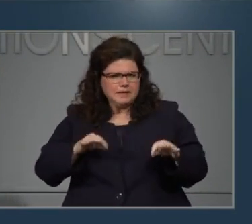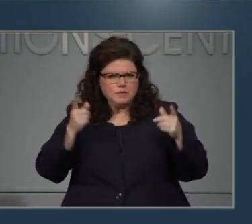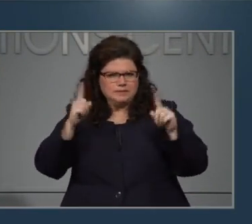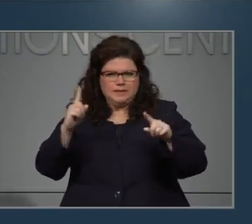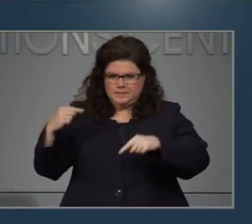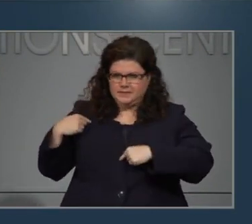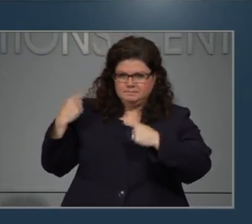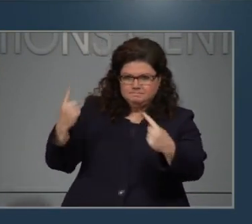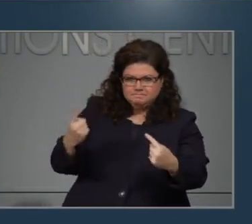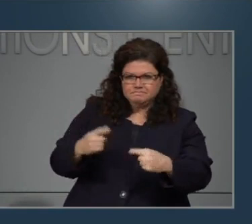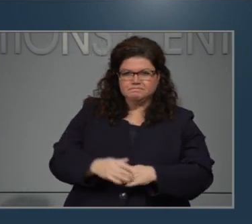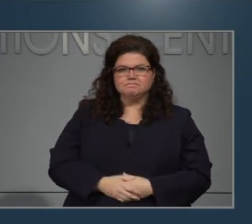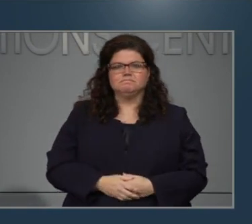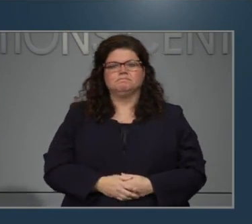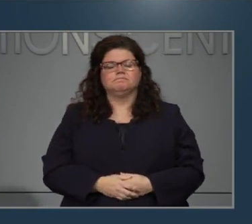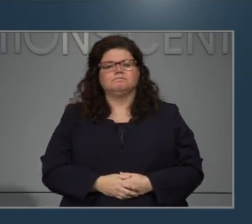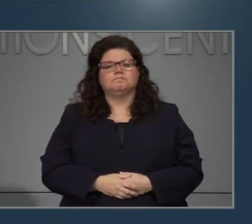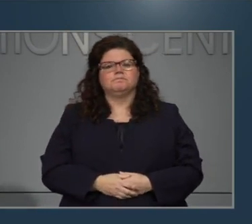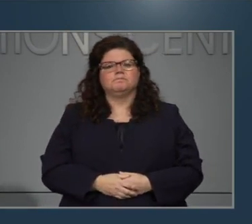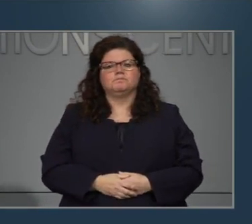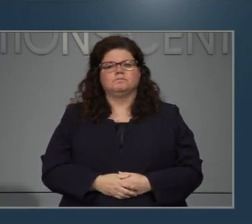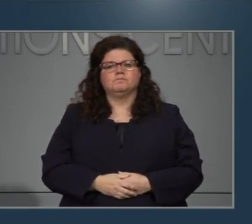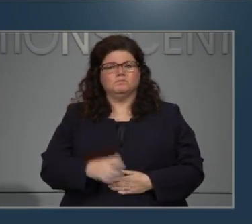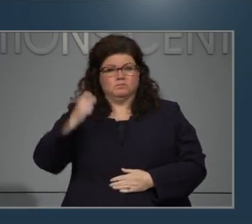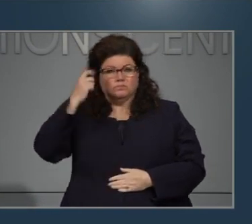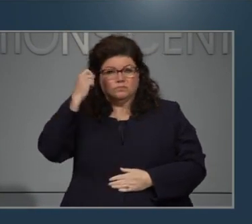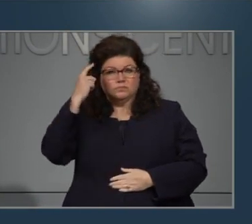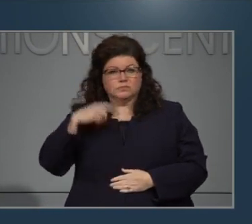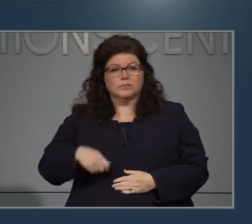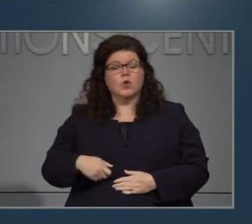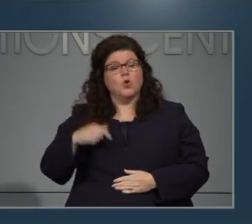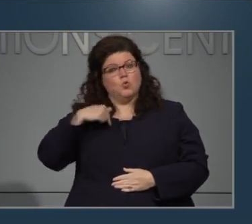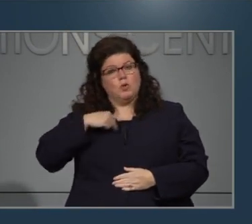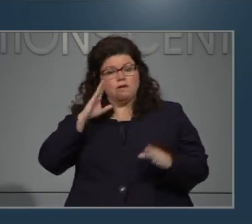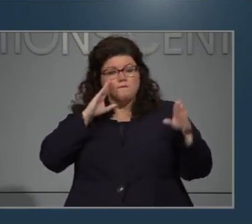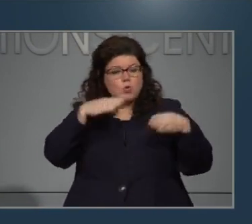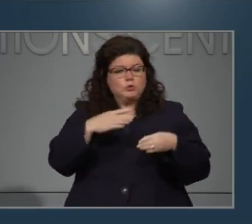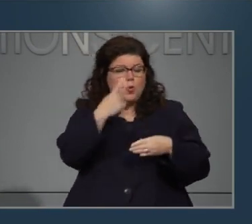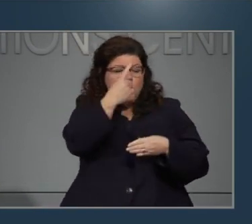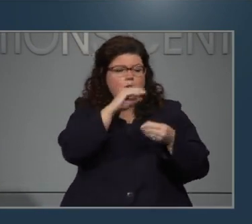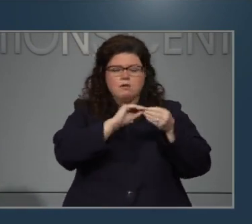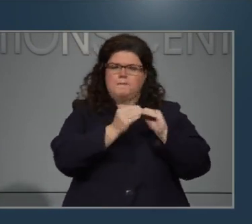I’LL NOW WE’RE GOOD. WALK US THROUGH OUR LATEST TRENDS AS A REMINDER.